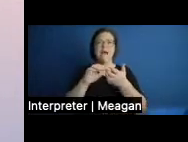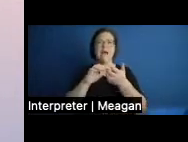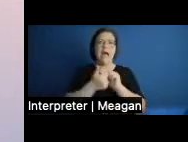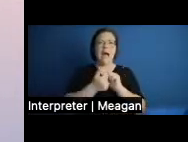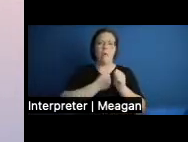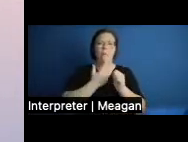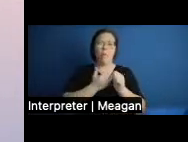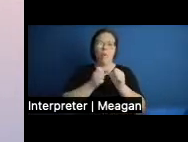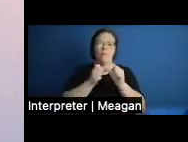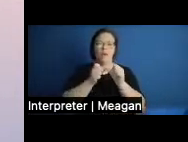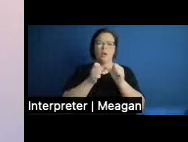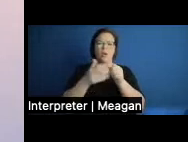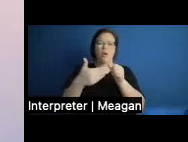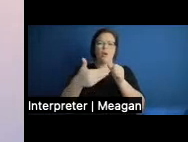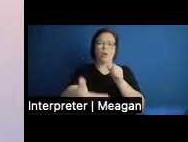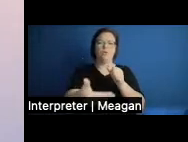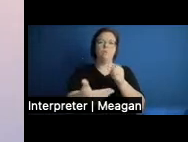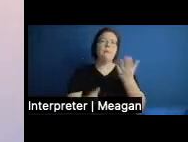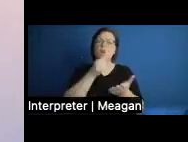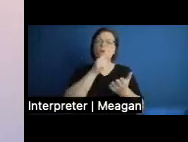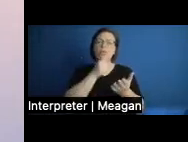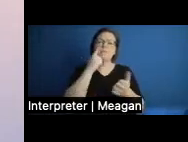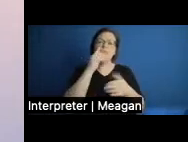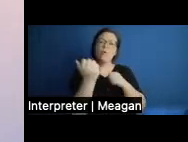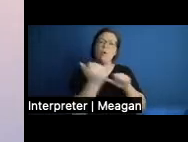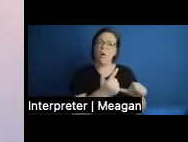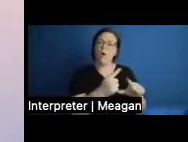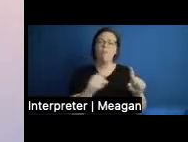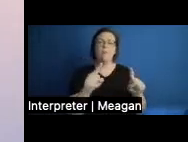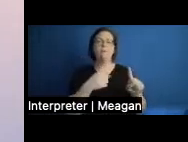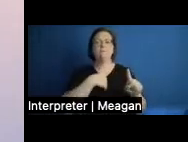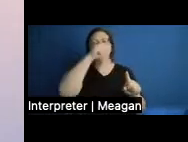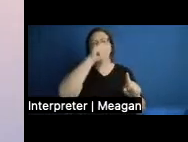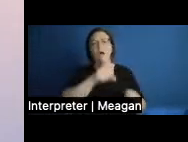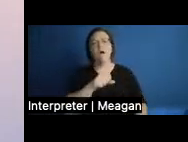and that's probably not true for everyone by far, but I just love the I love how desire pushes